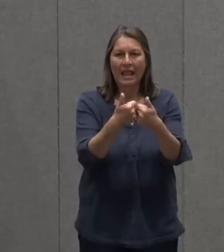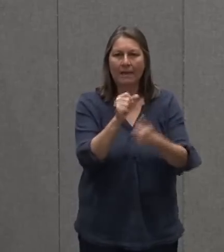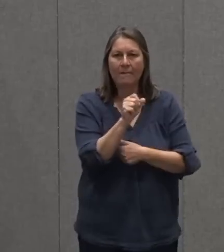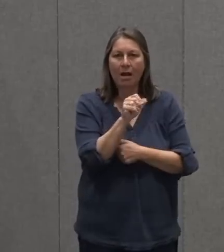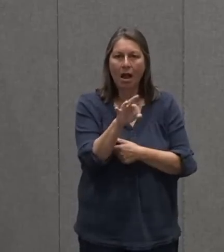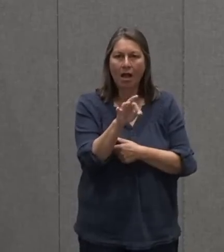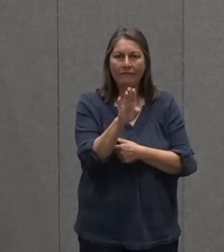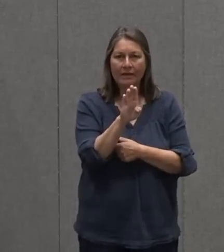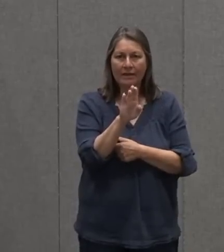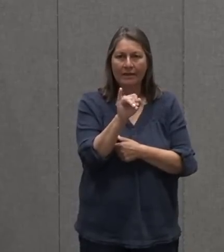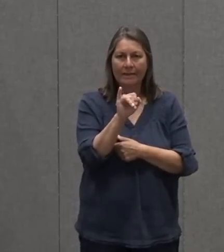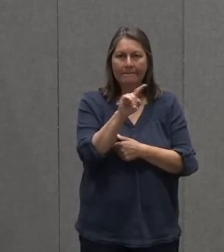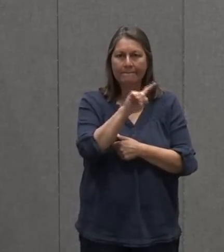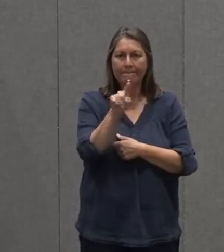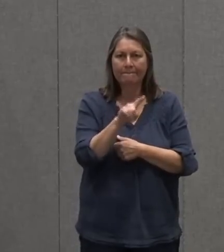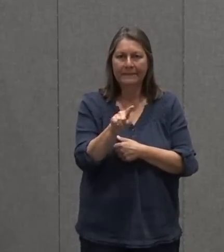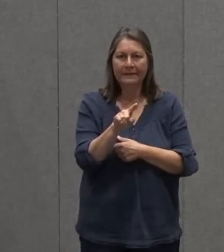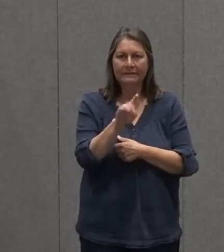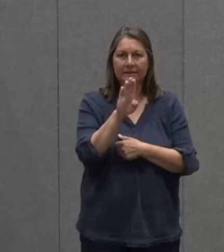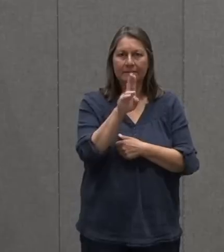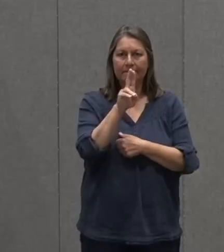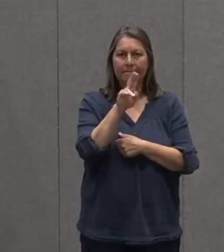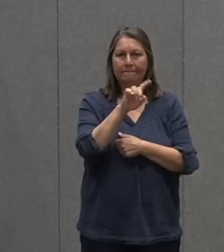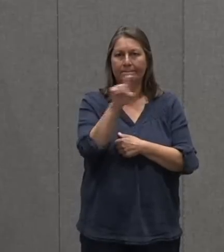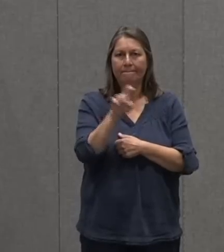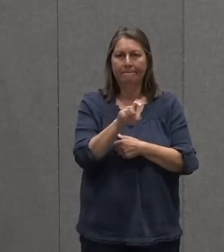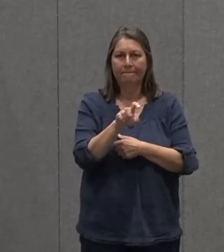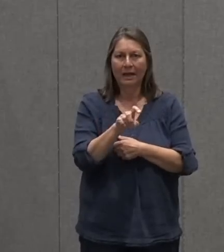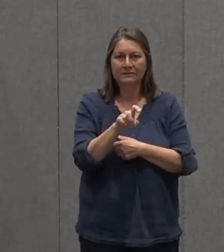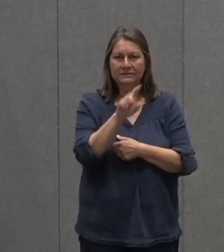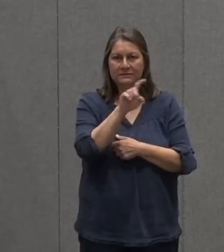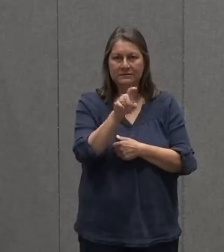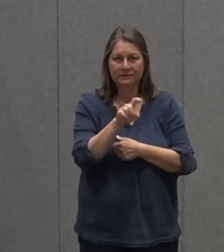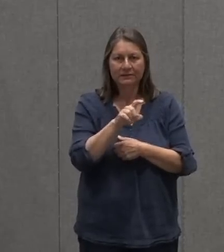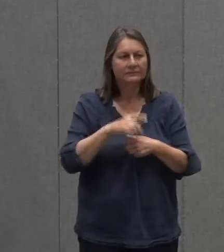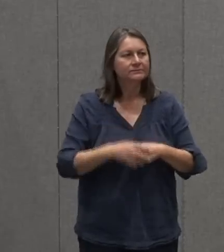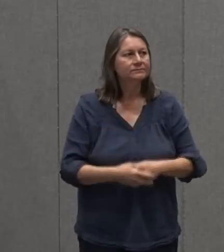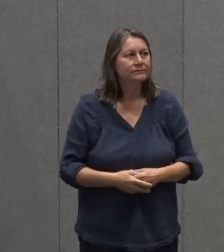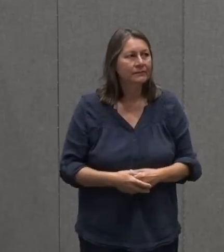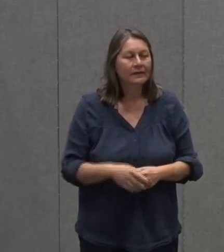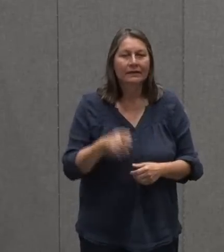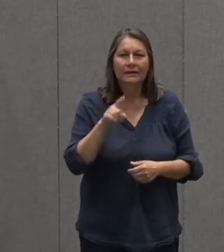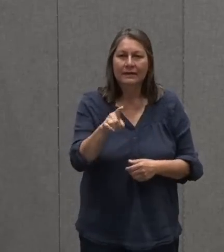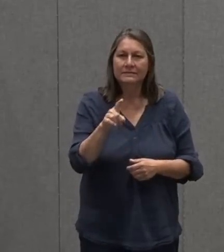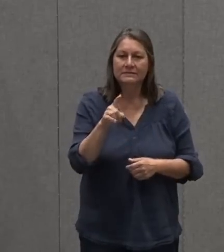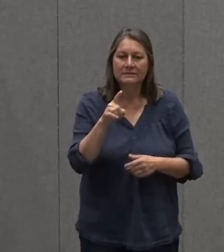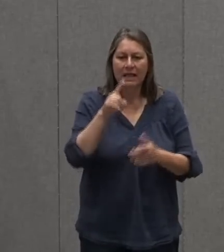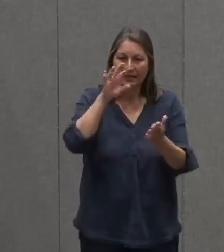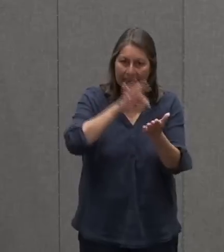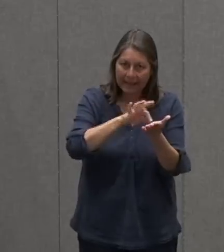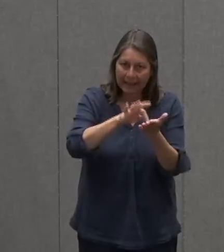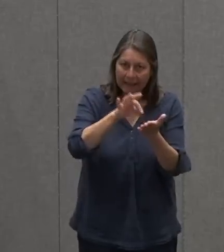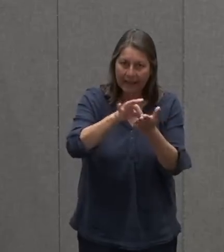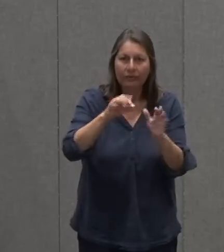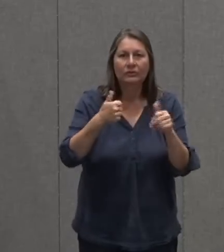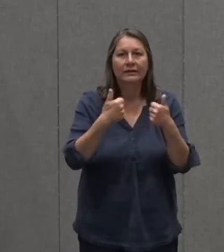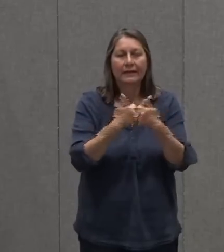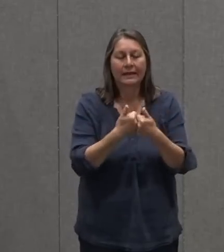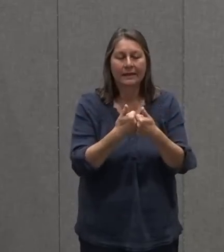or the game of buzz that I remember and it is an oral counting game and from which what you're gonna be doing